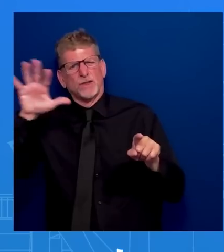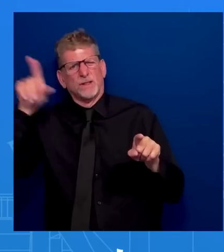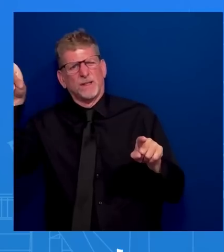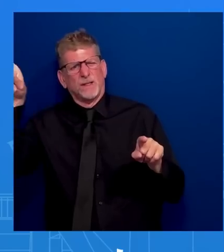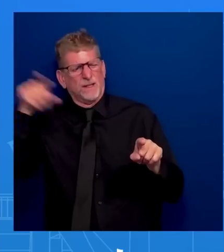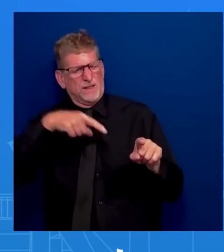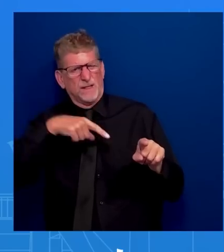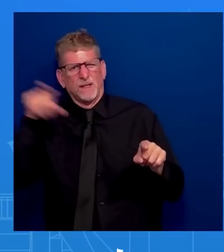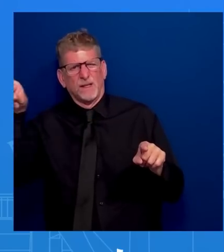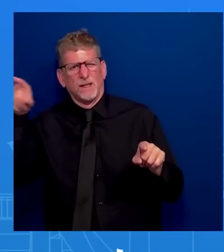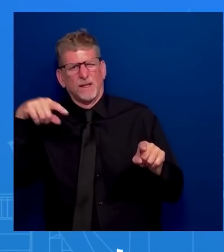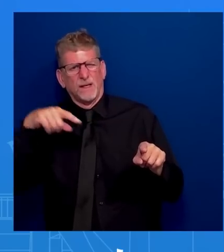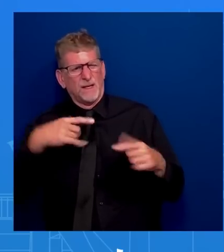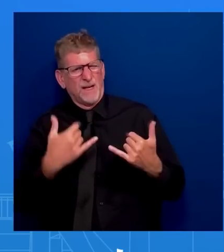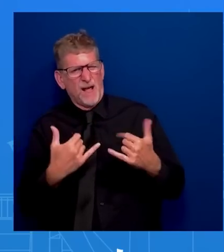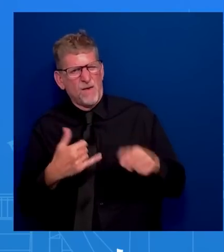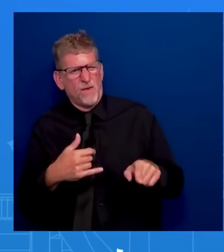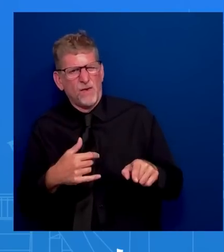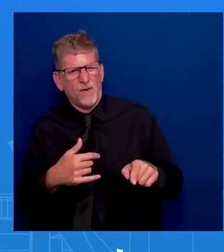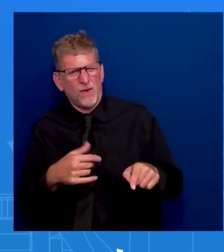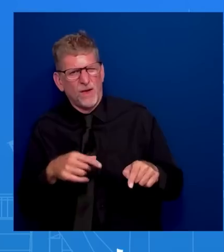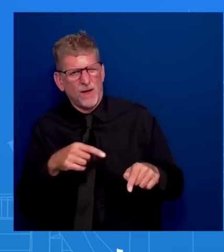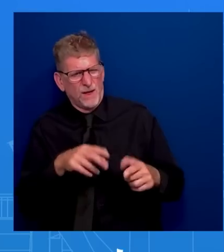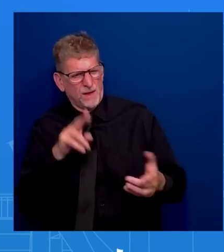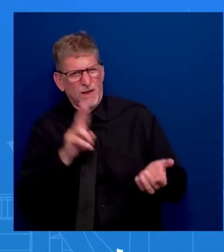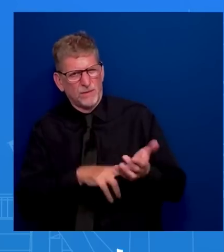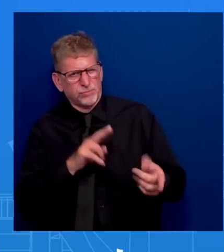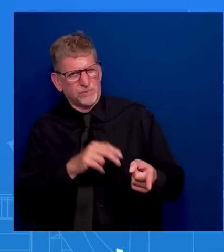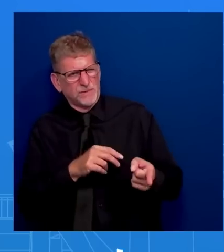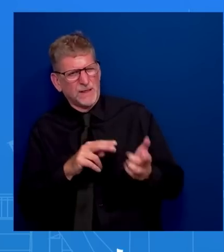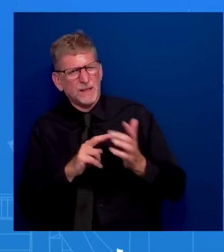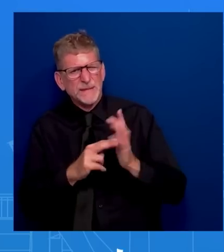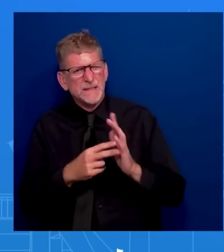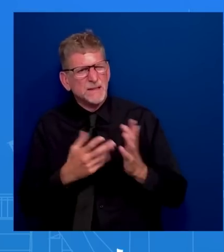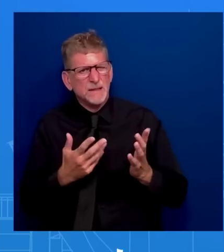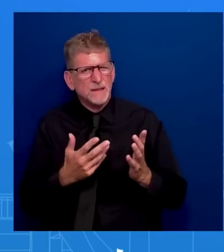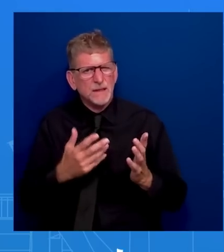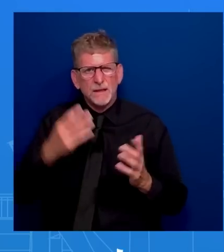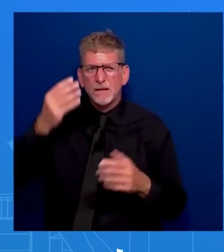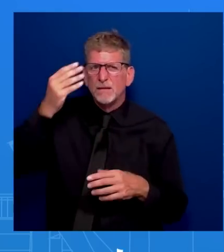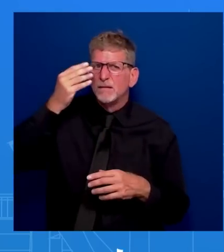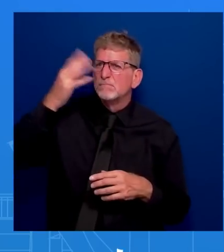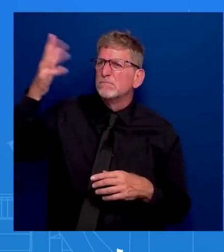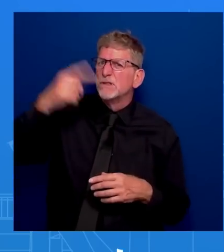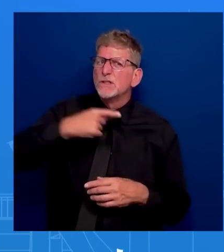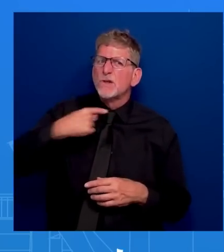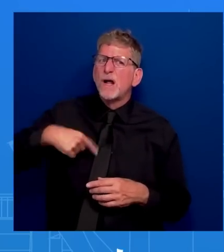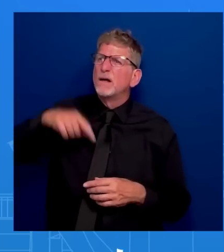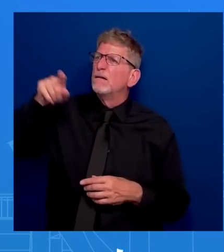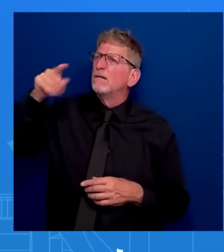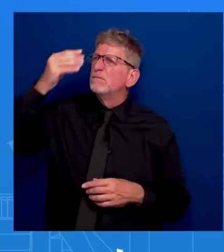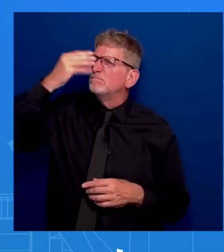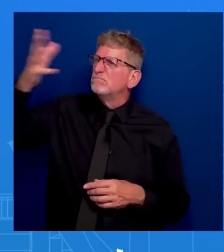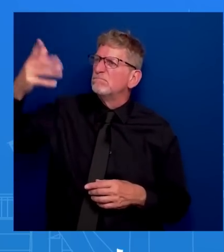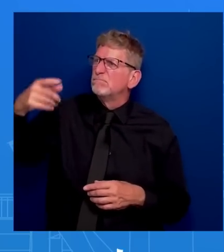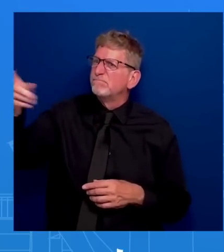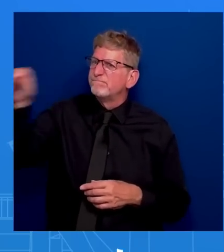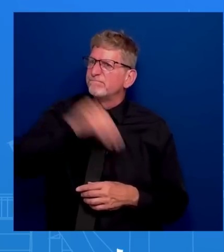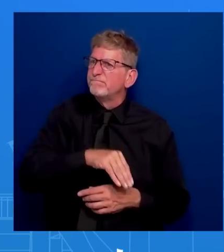specifically, at a time when tensions are high? Ms. Jean-Pierre: Look, the President talked about this in his speech as well. He mentioned the importance of being competitive,